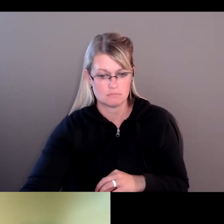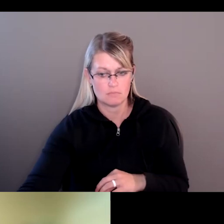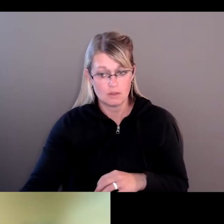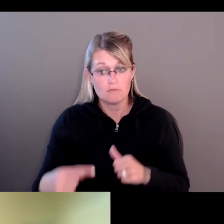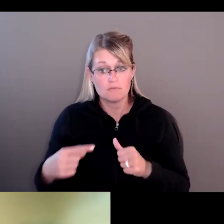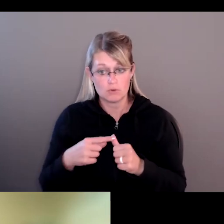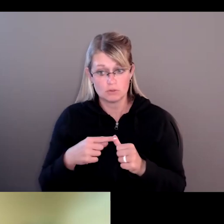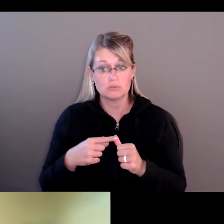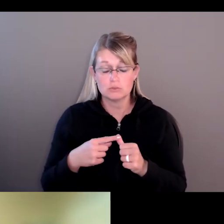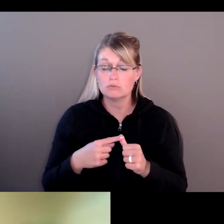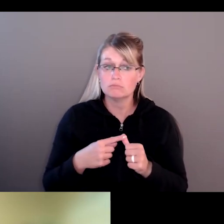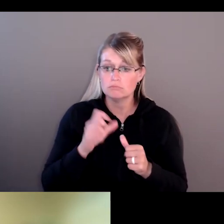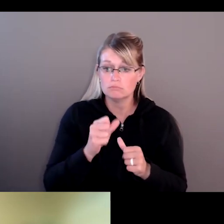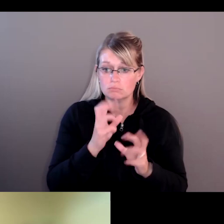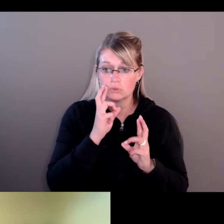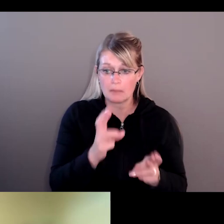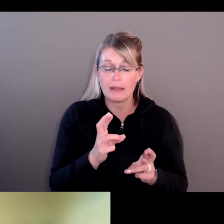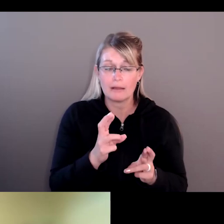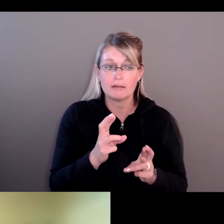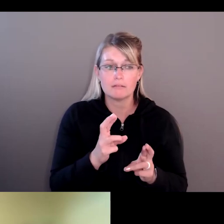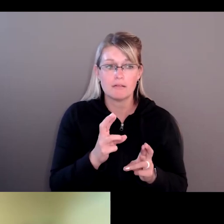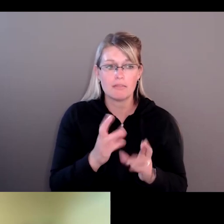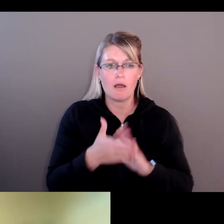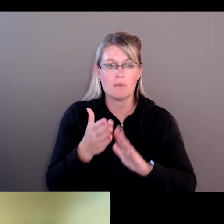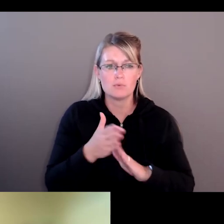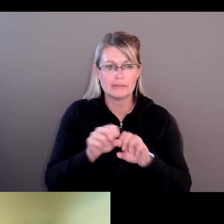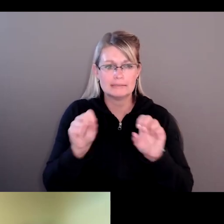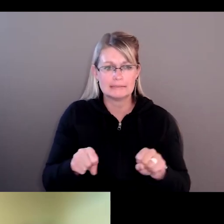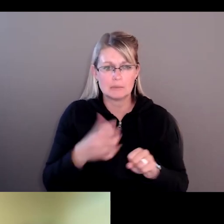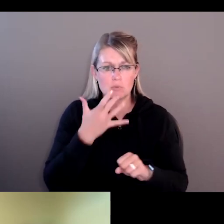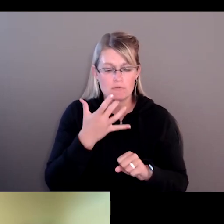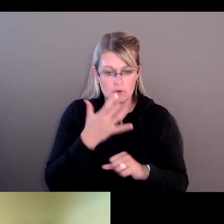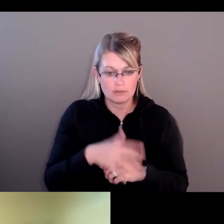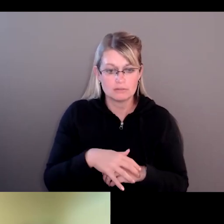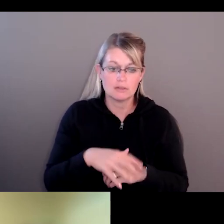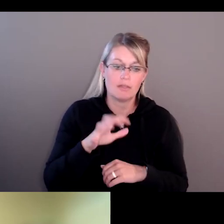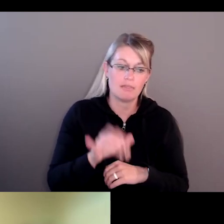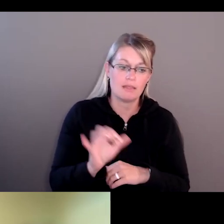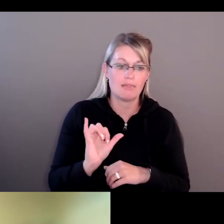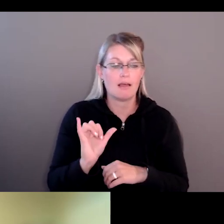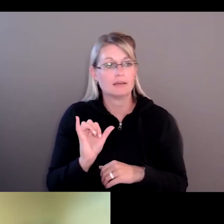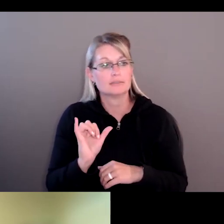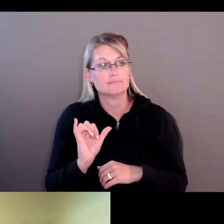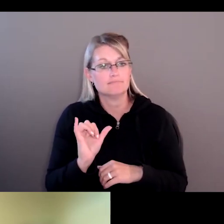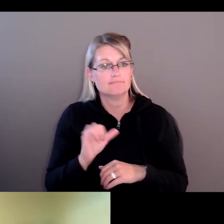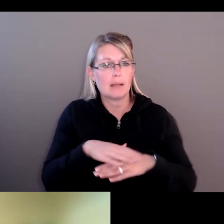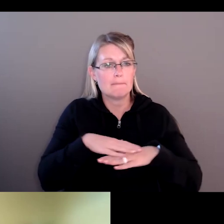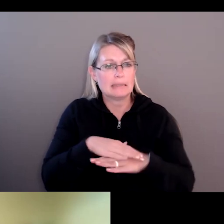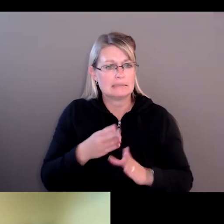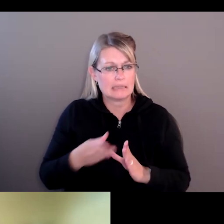respecting the operating system preference. This is just like, you know, a basic thing.